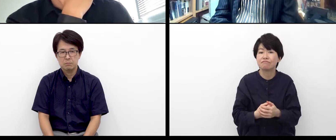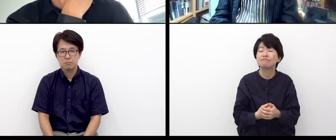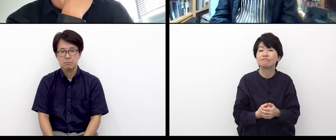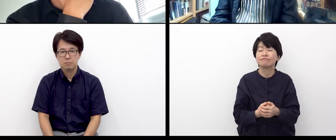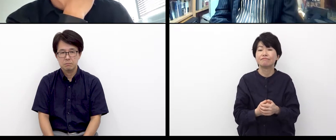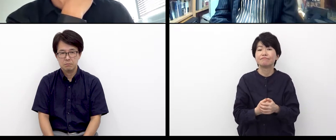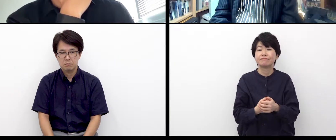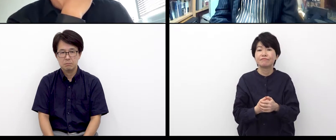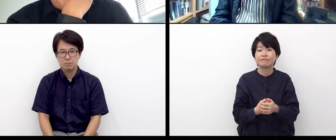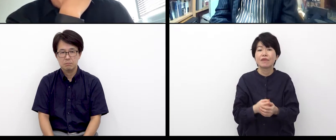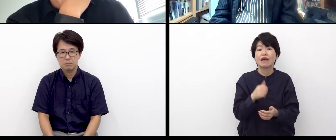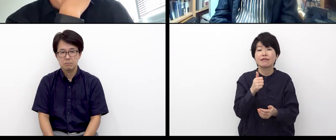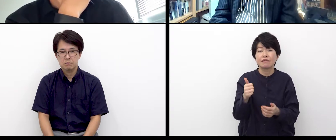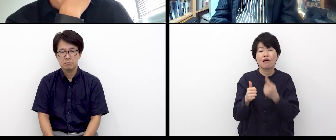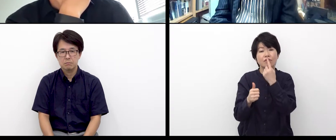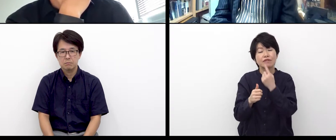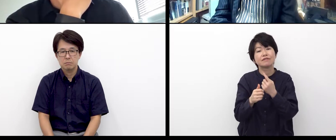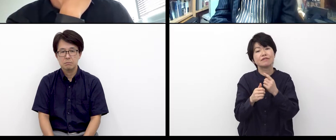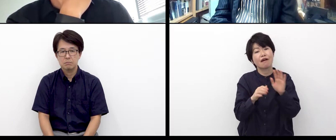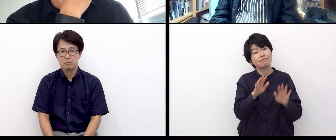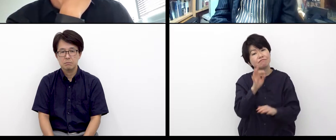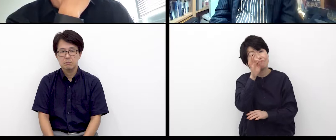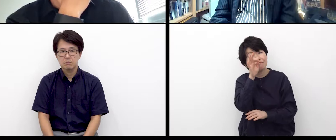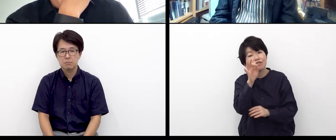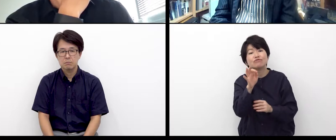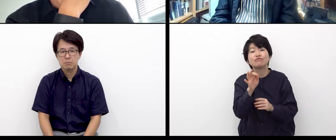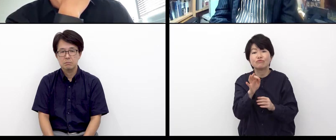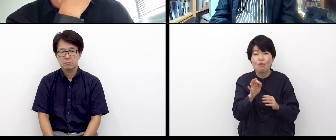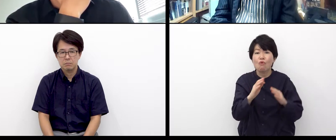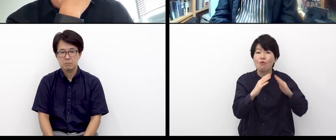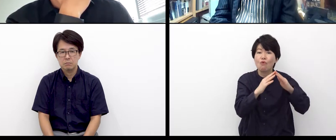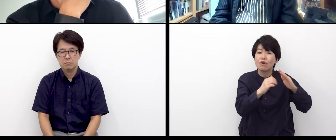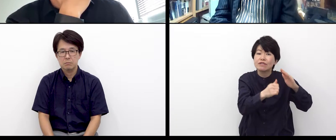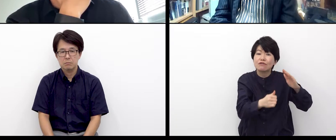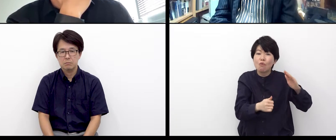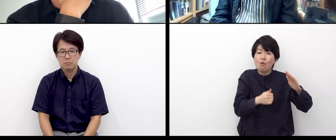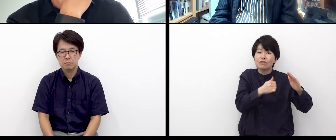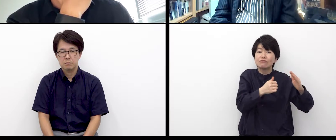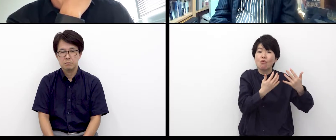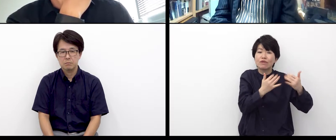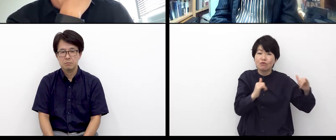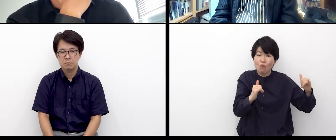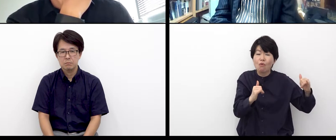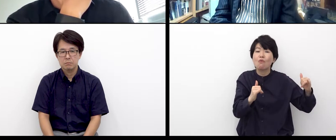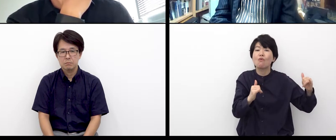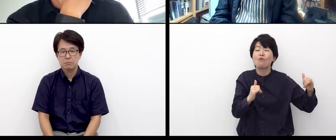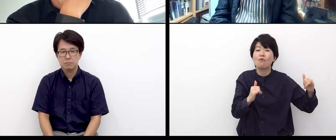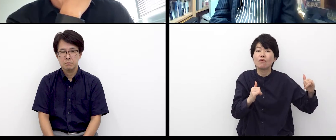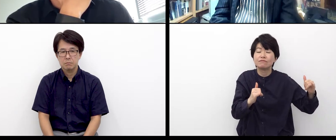As far as I know, some “hikikomori” people